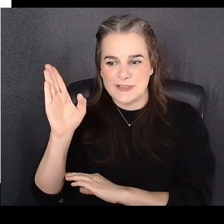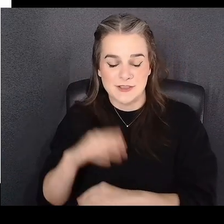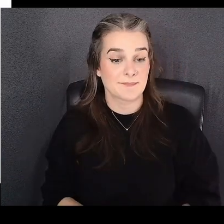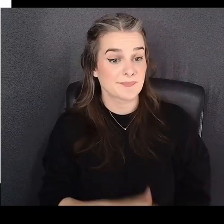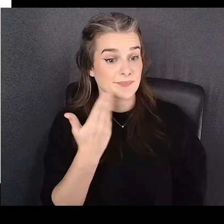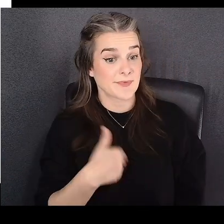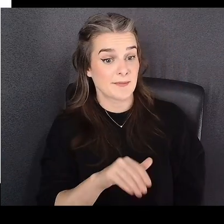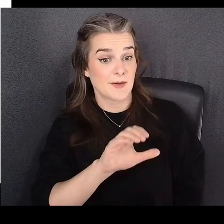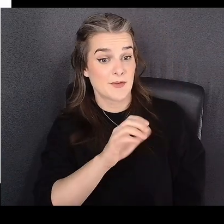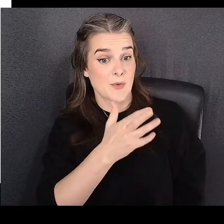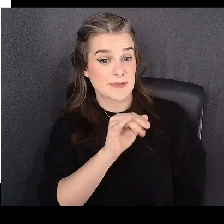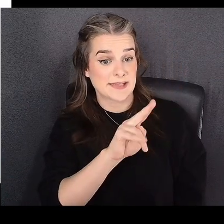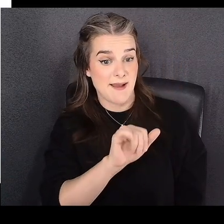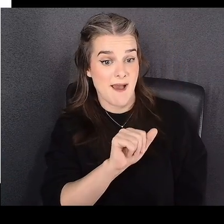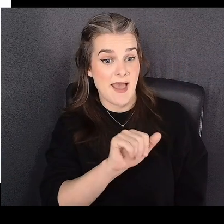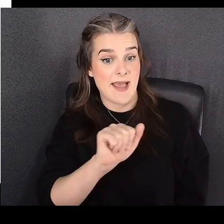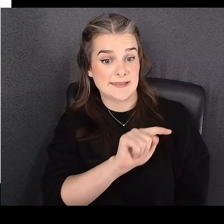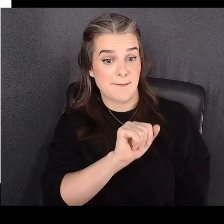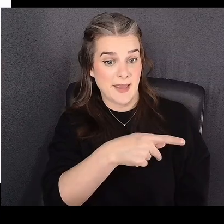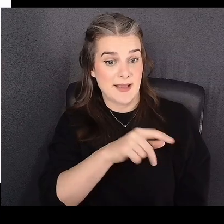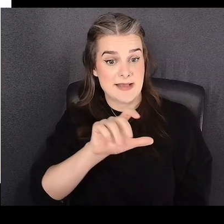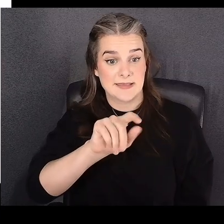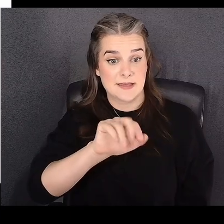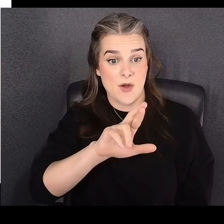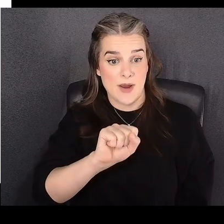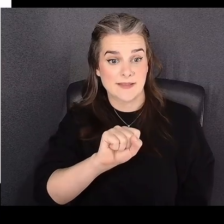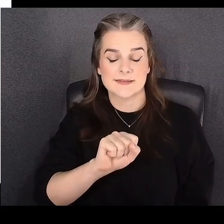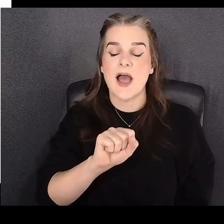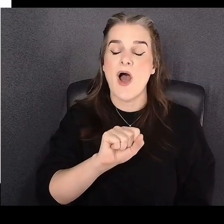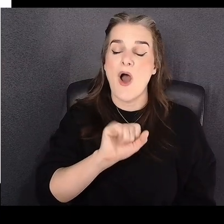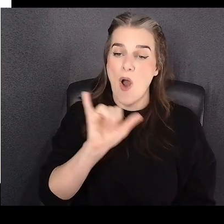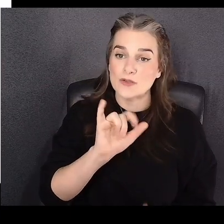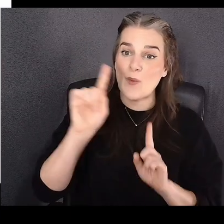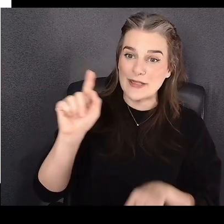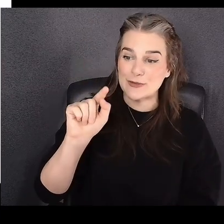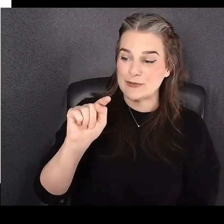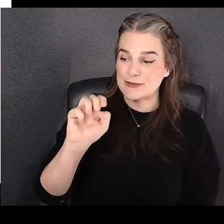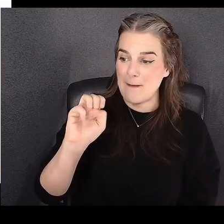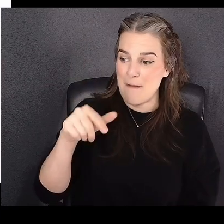and CTRS, also went to Temple. I'm the only one that didn't start in the House.